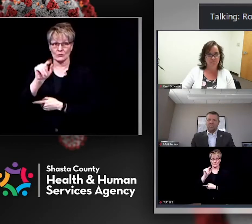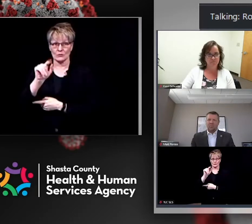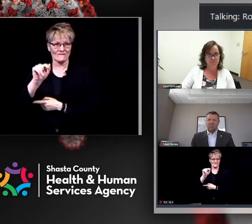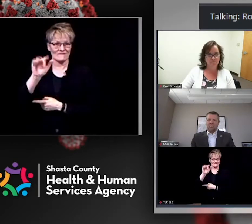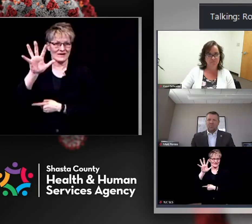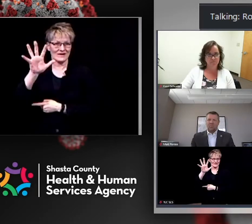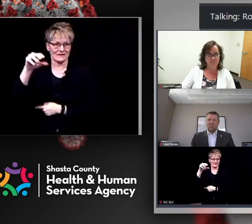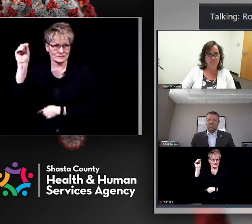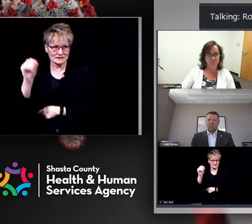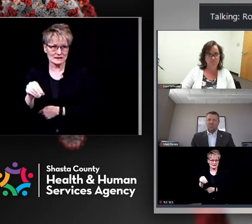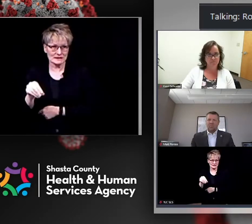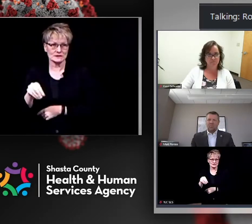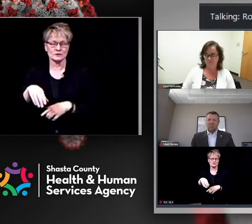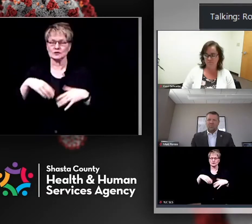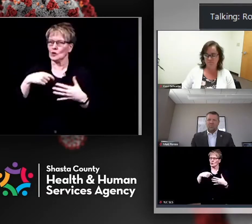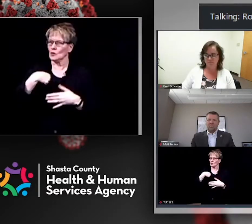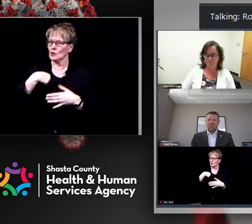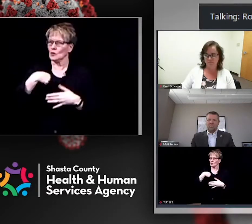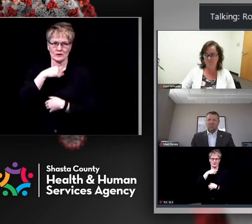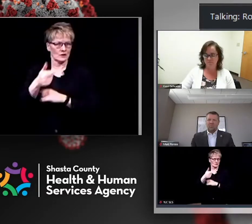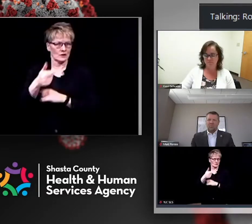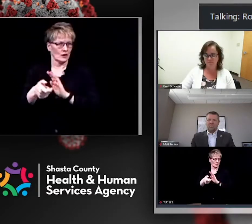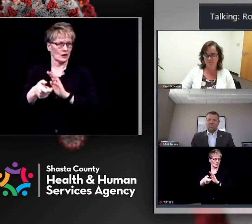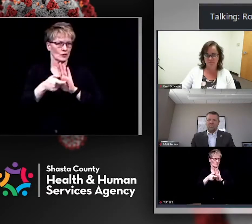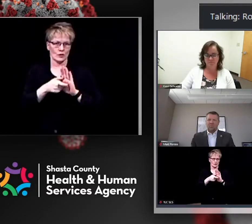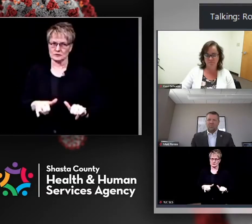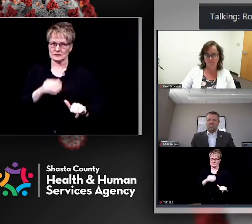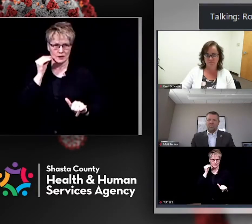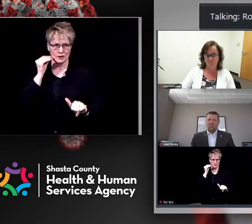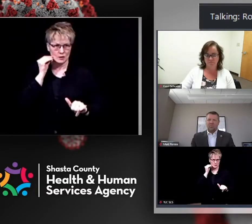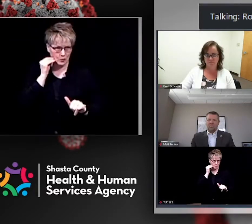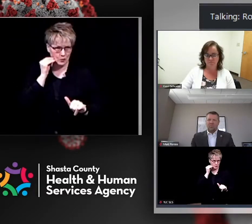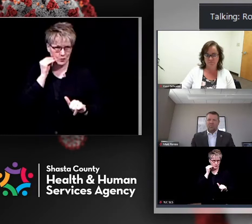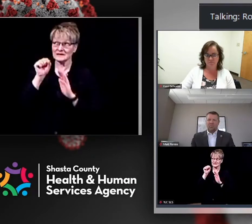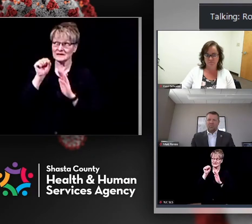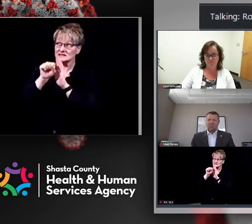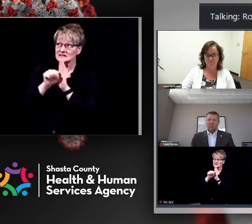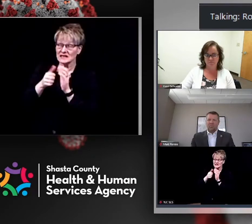regional stay-at-home order and the state has said that they are now only reporting on that metric